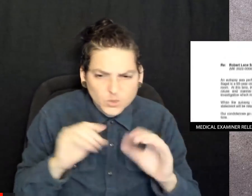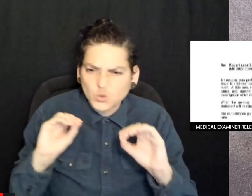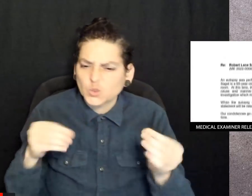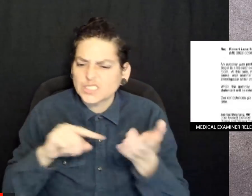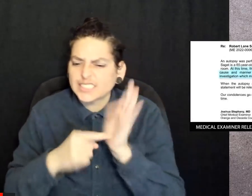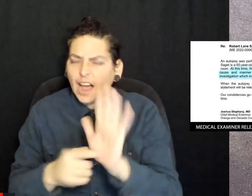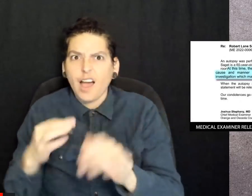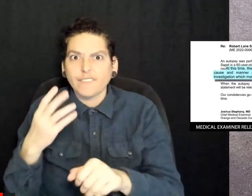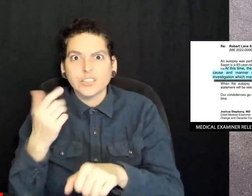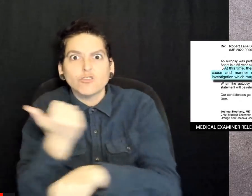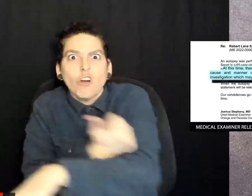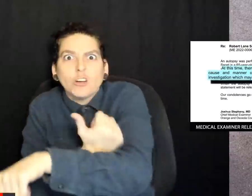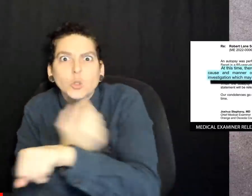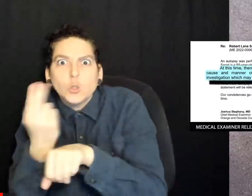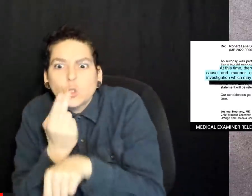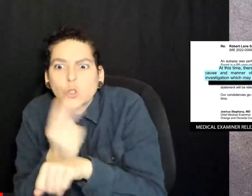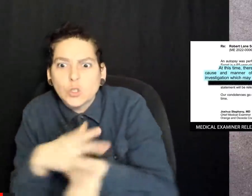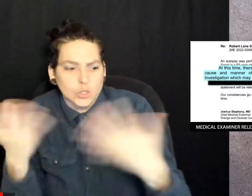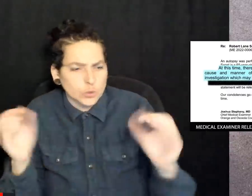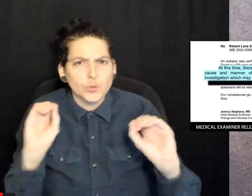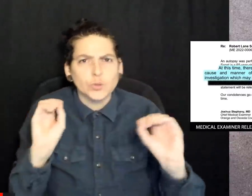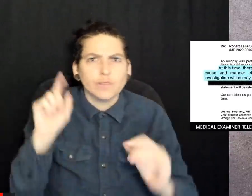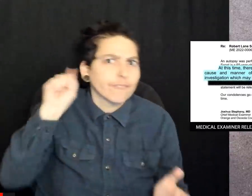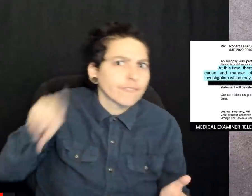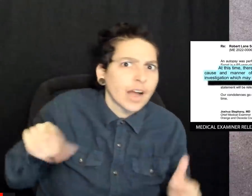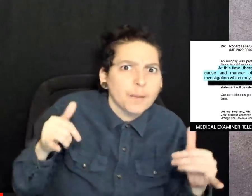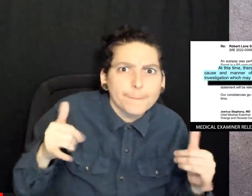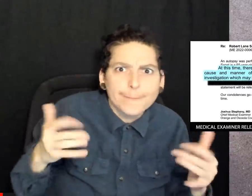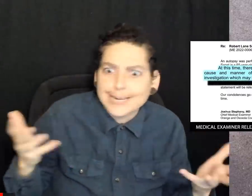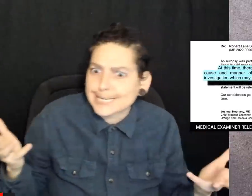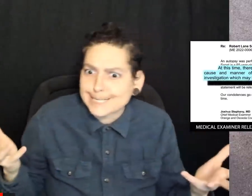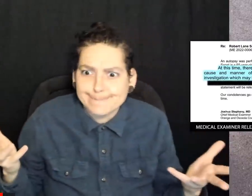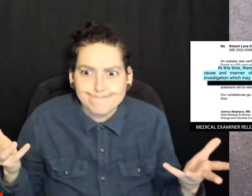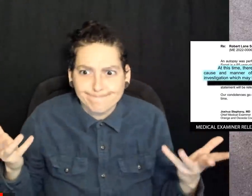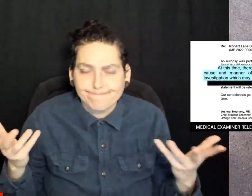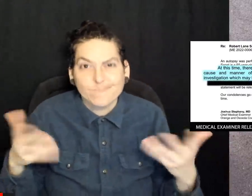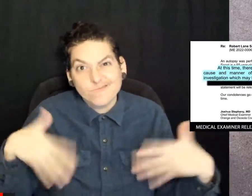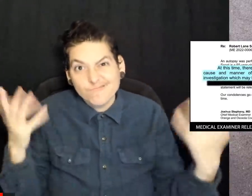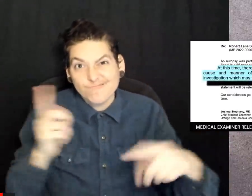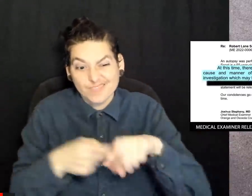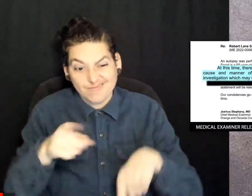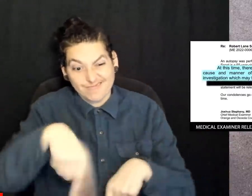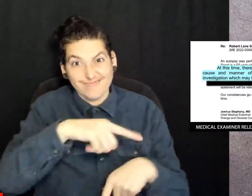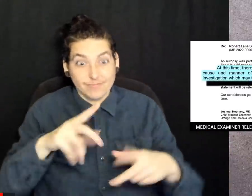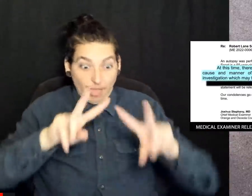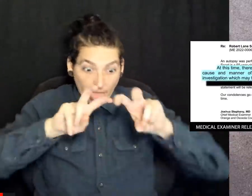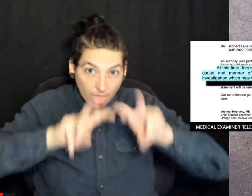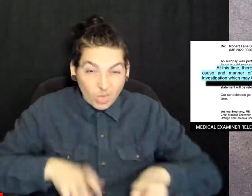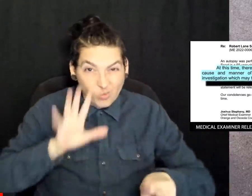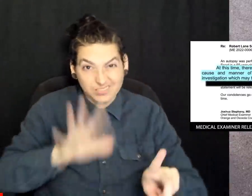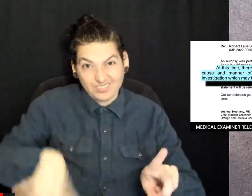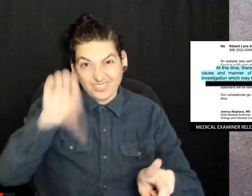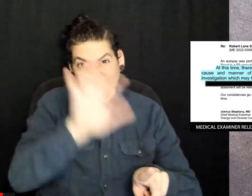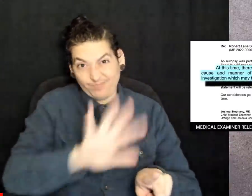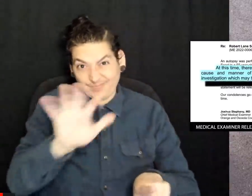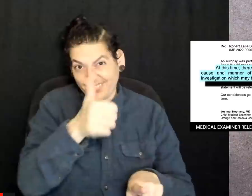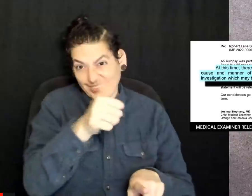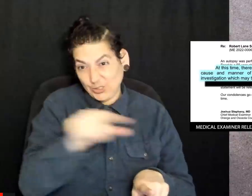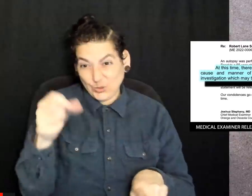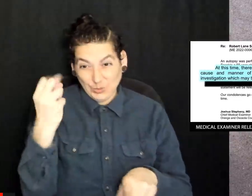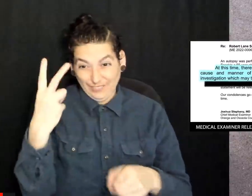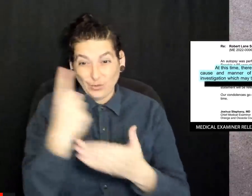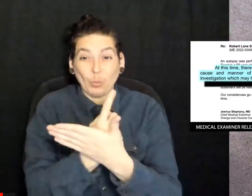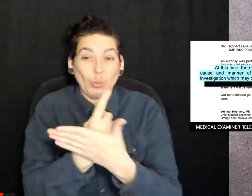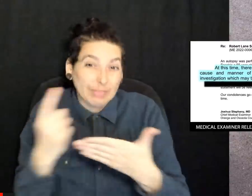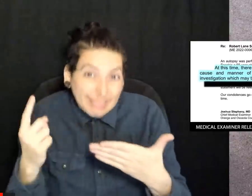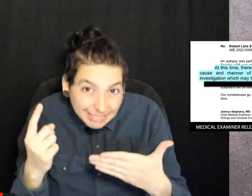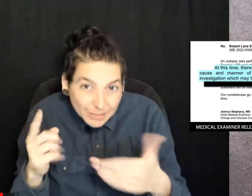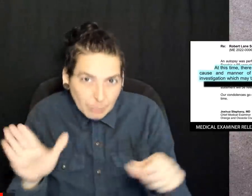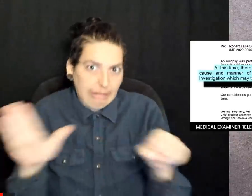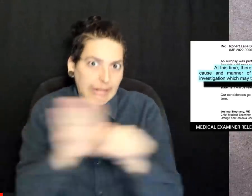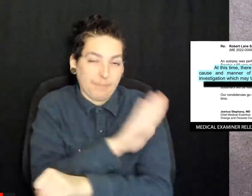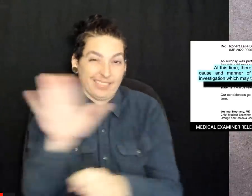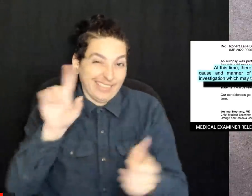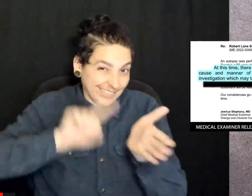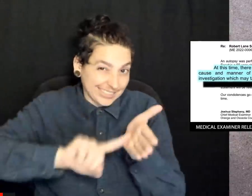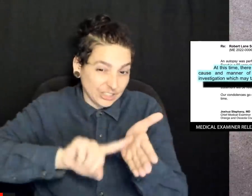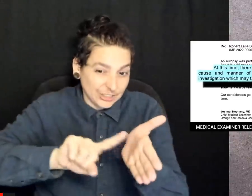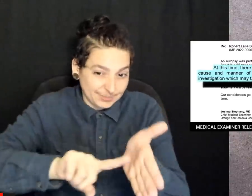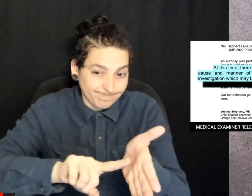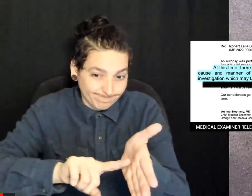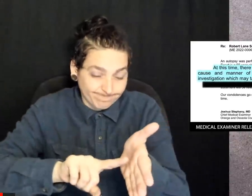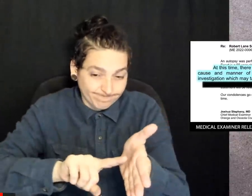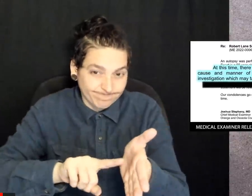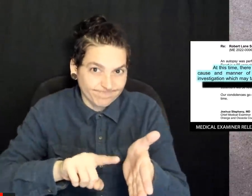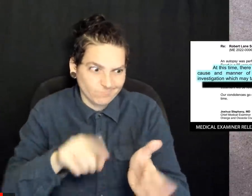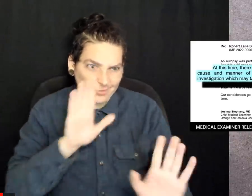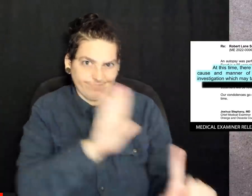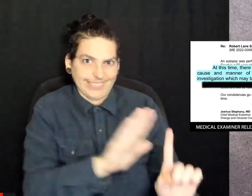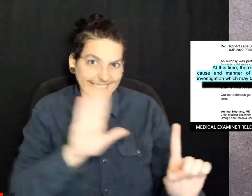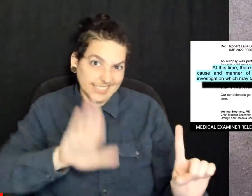sign of drug use or foul play and it will take 10 to 12 weeks to complete their investigation